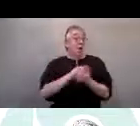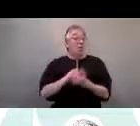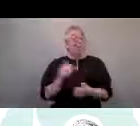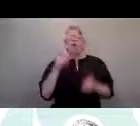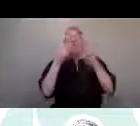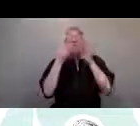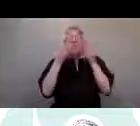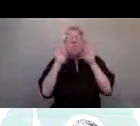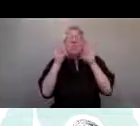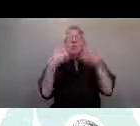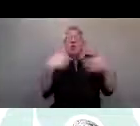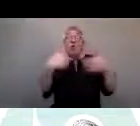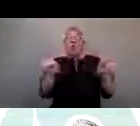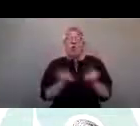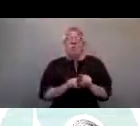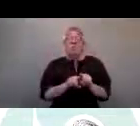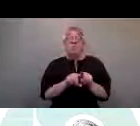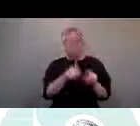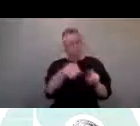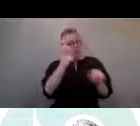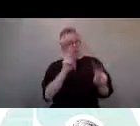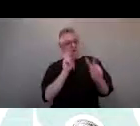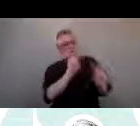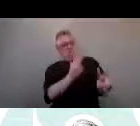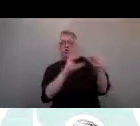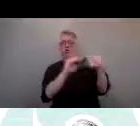implant experiences, cochlear implant users and